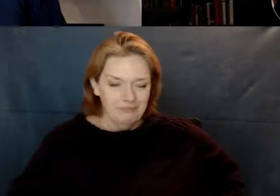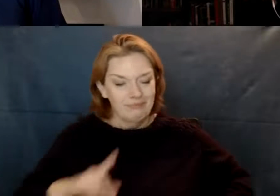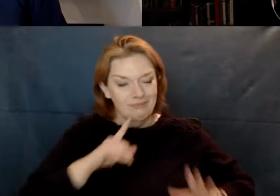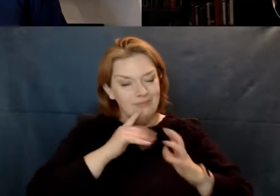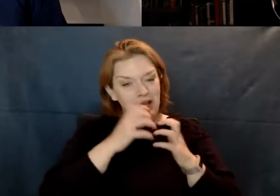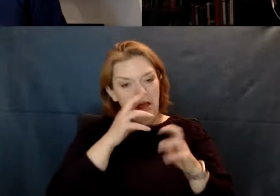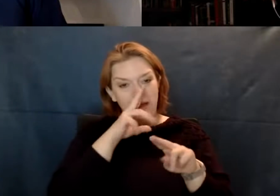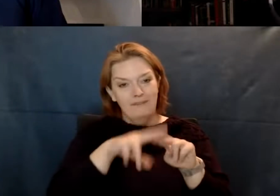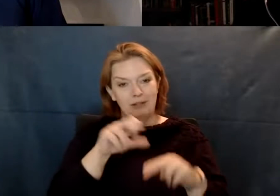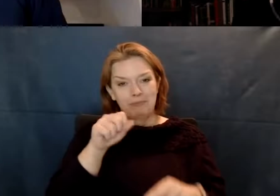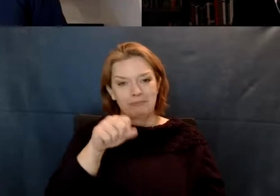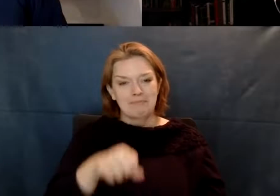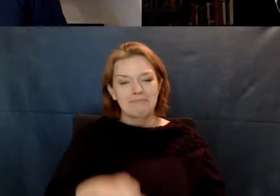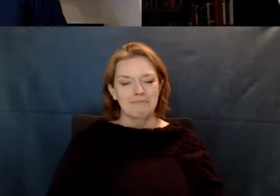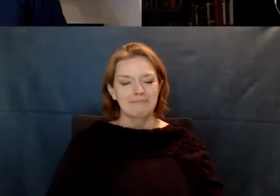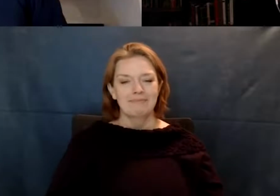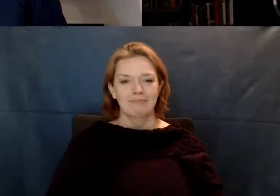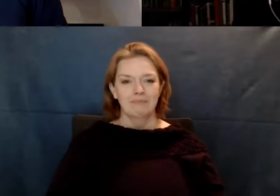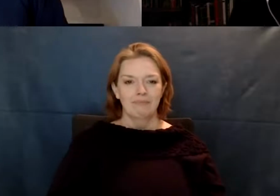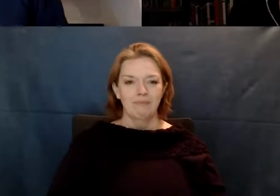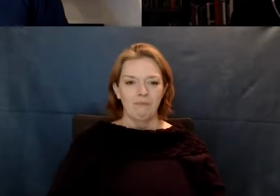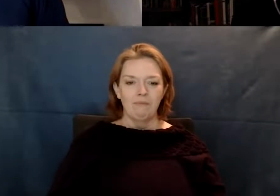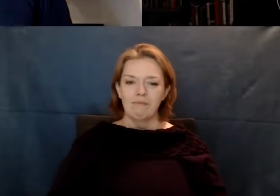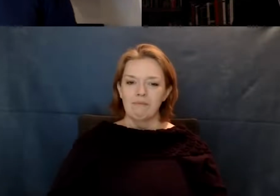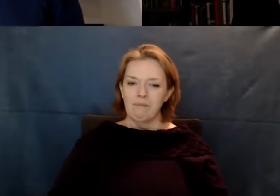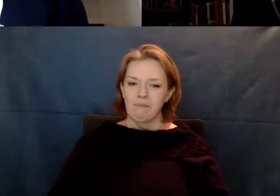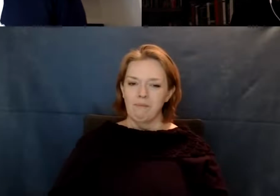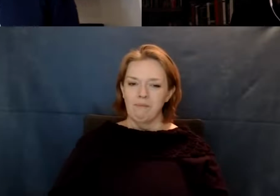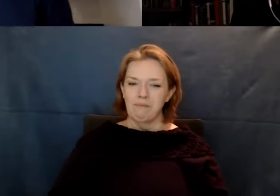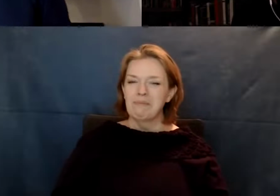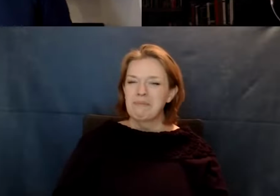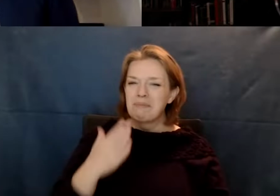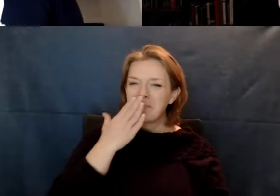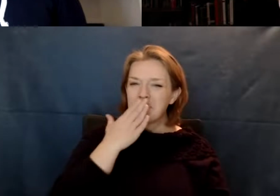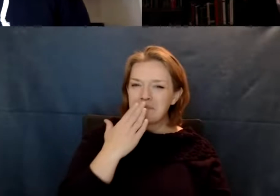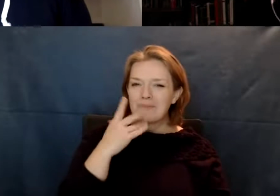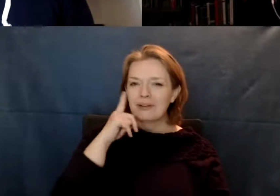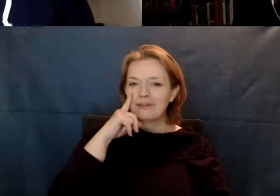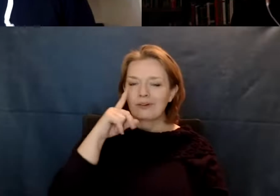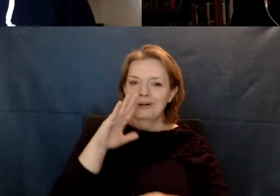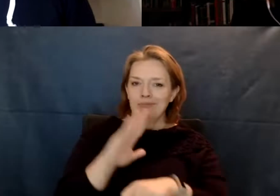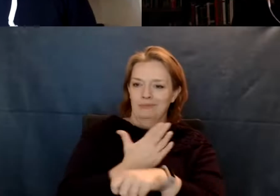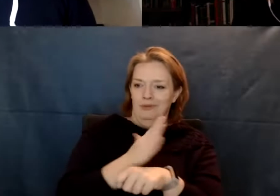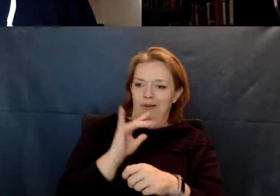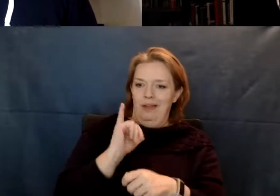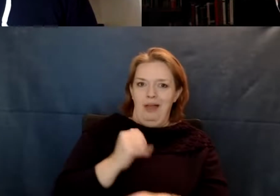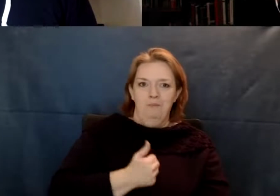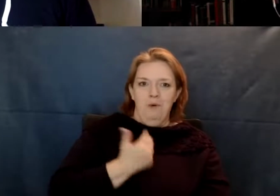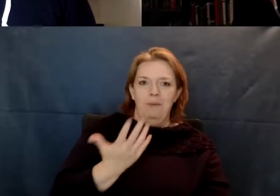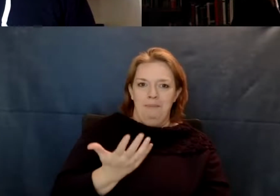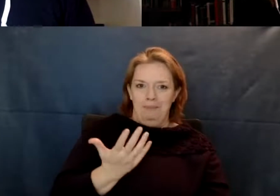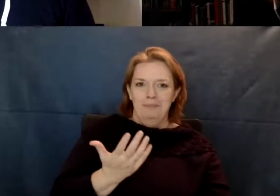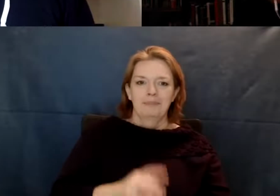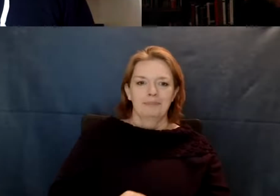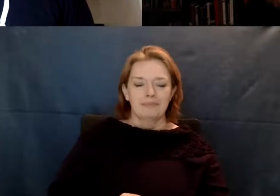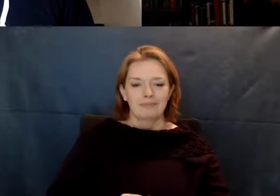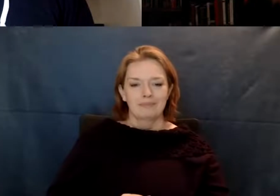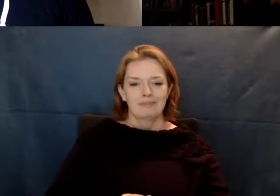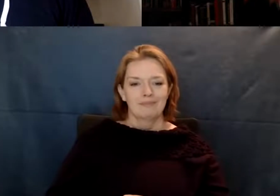K: Thanks for sharing some poems with us, I think it would have been sad without that.